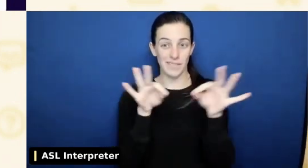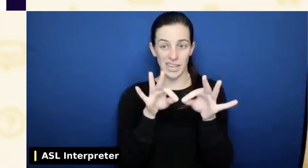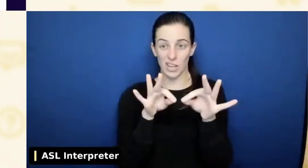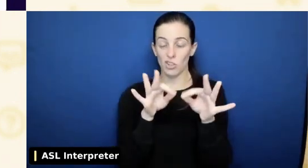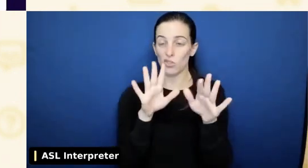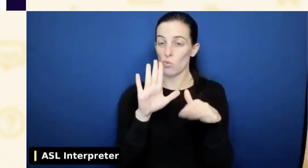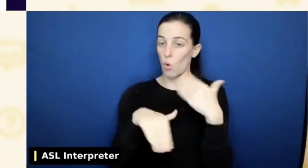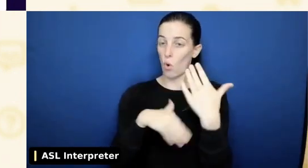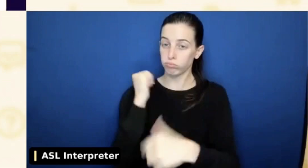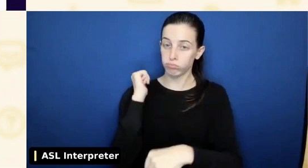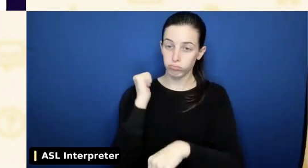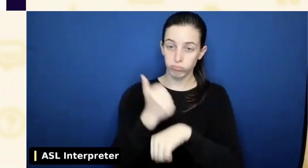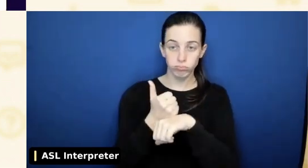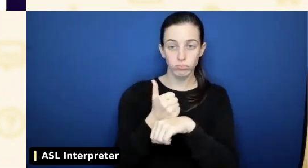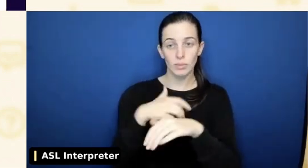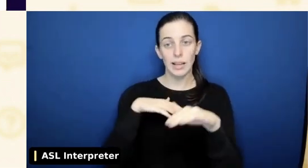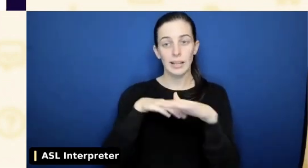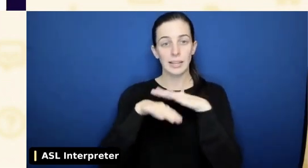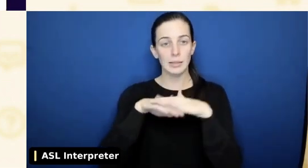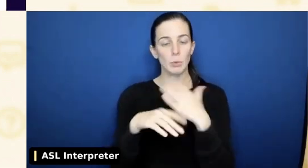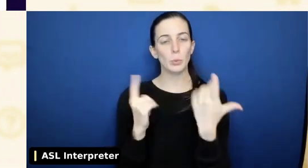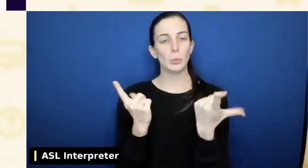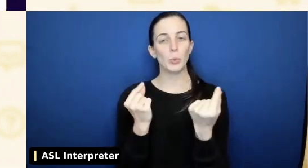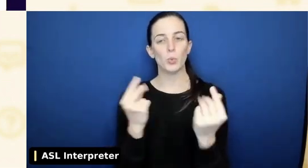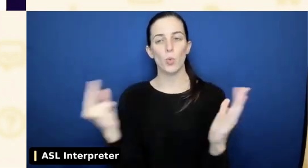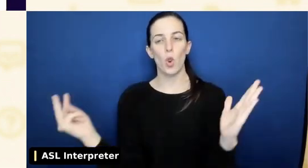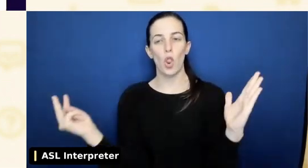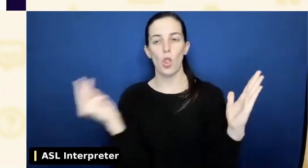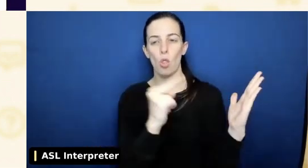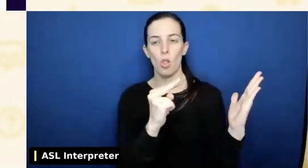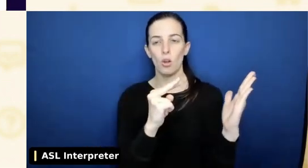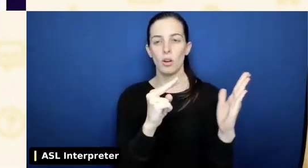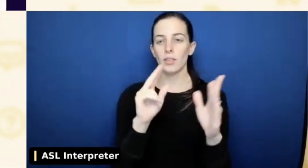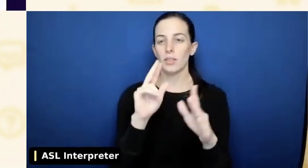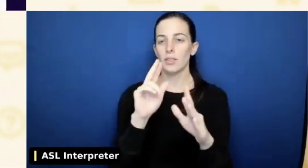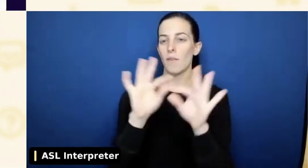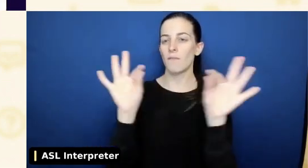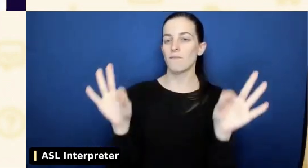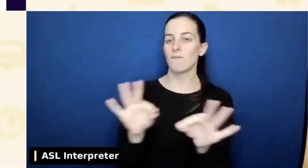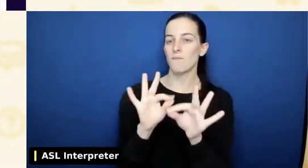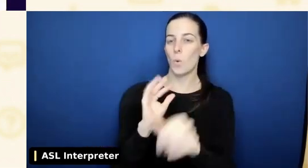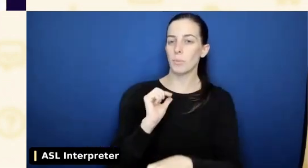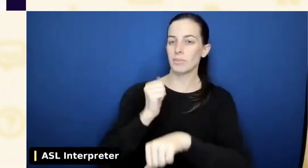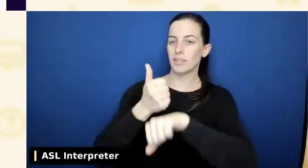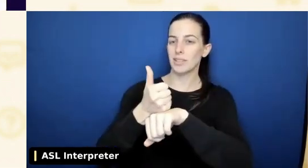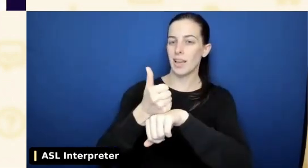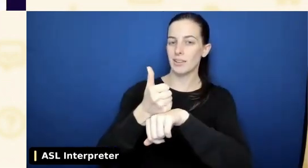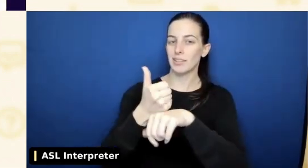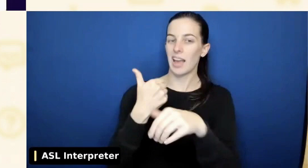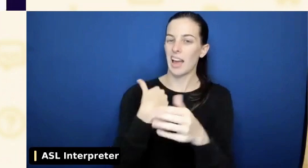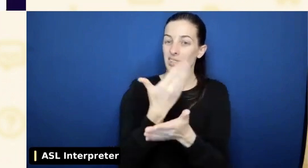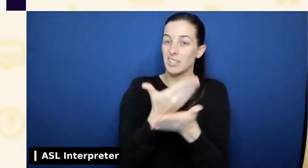to be accessible, let's go look at the form settings page. Because there are some settings here that we need to pay attention to.